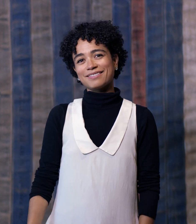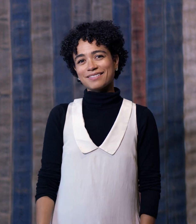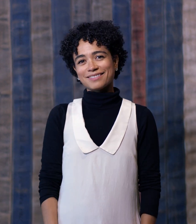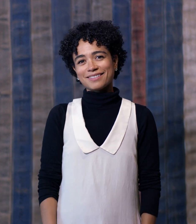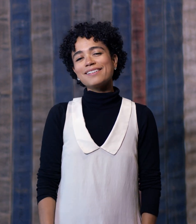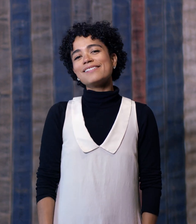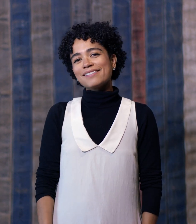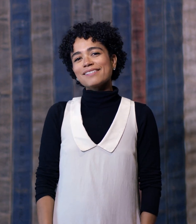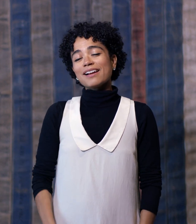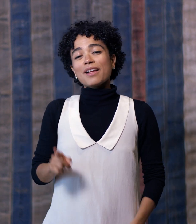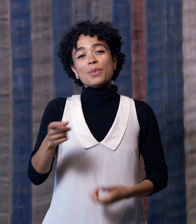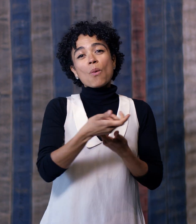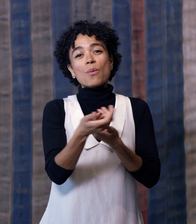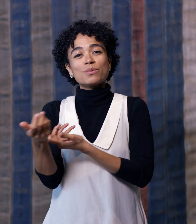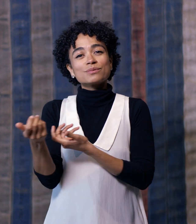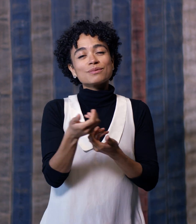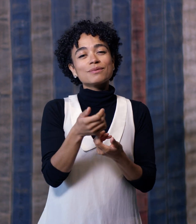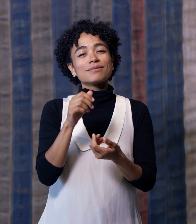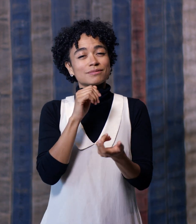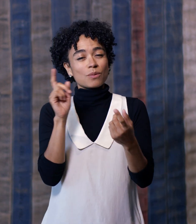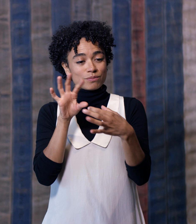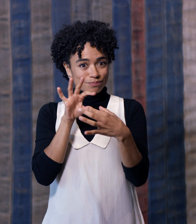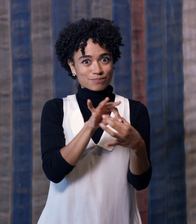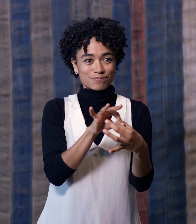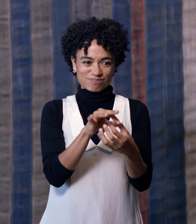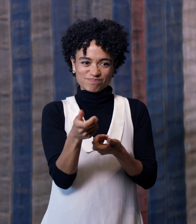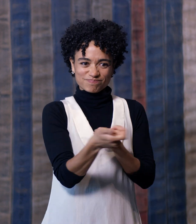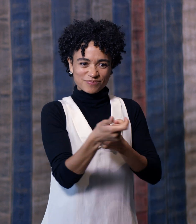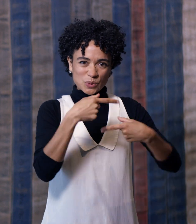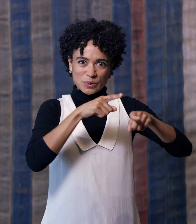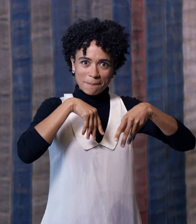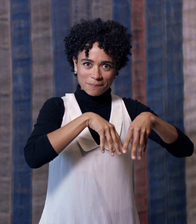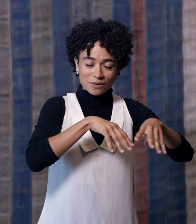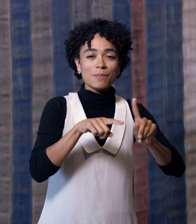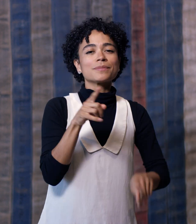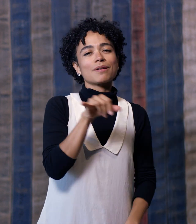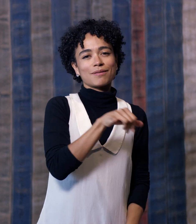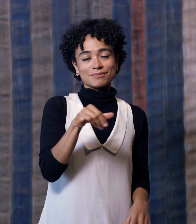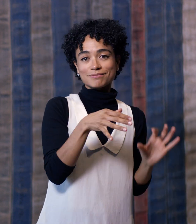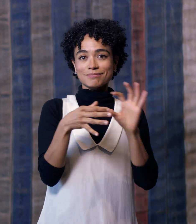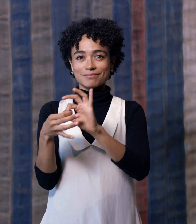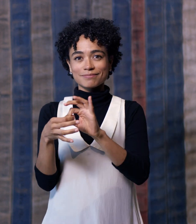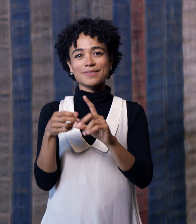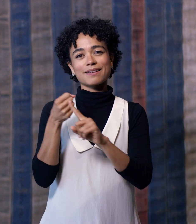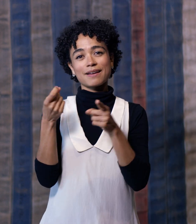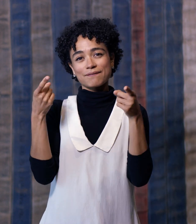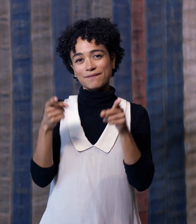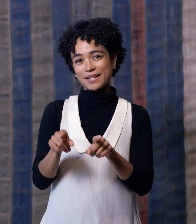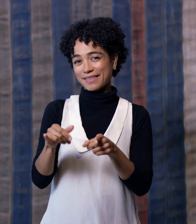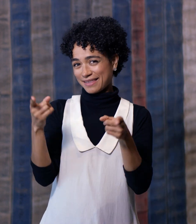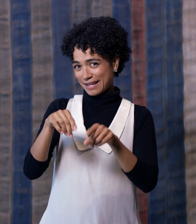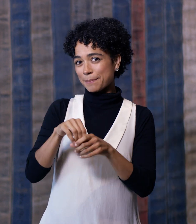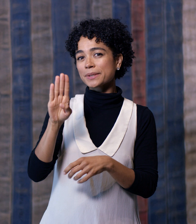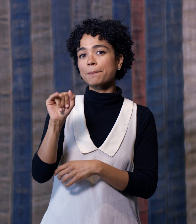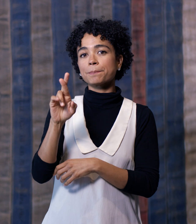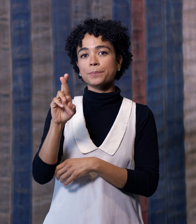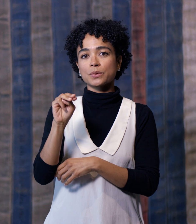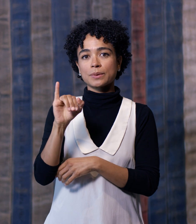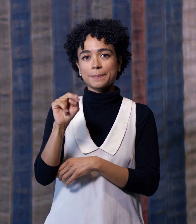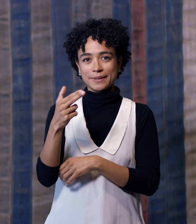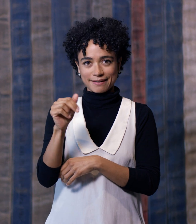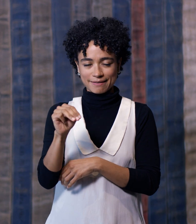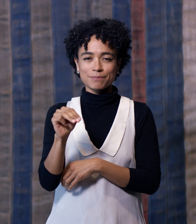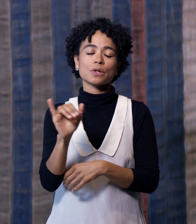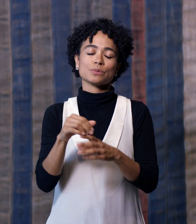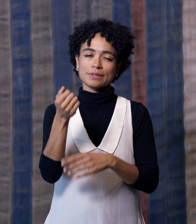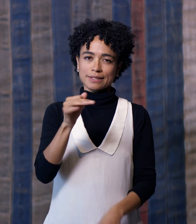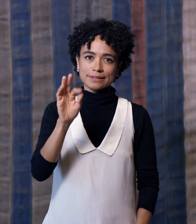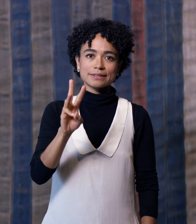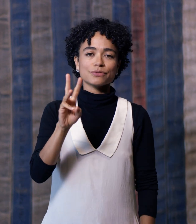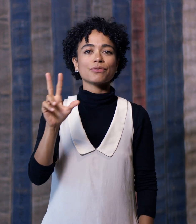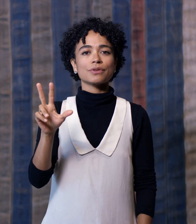The hoses are also a reference to another event that happened in Birmingham in 1963.